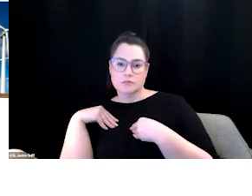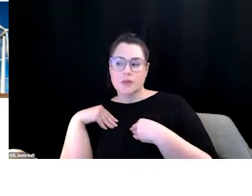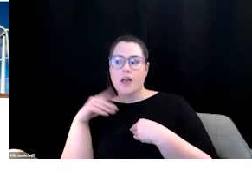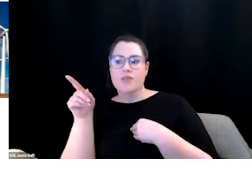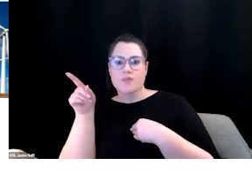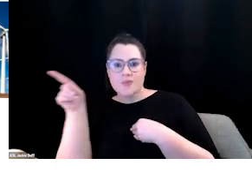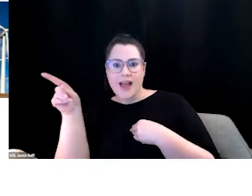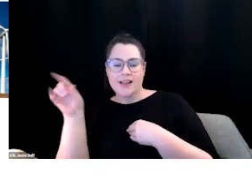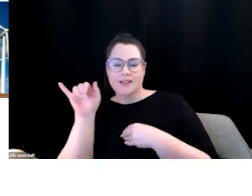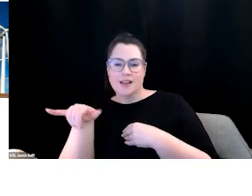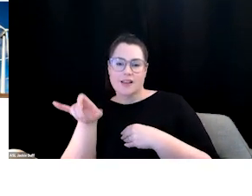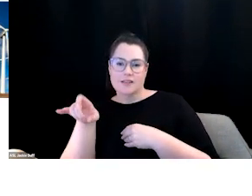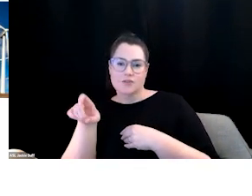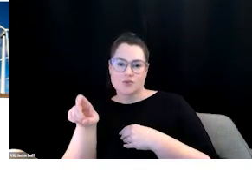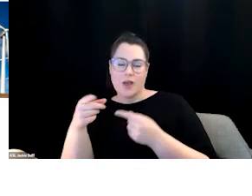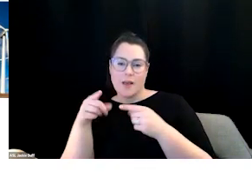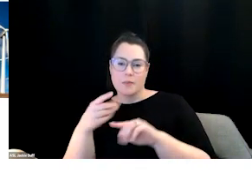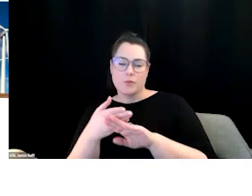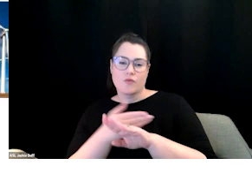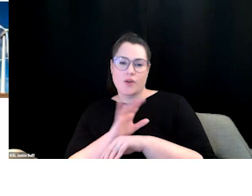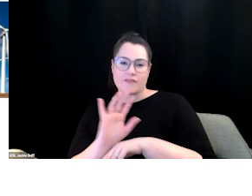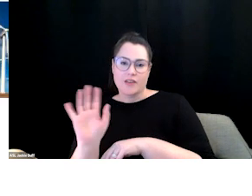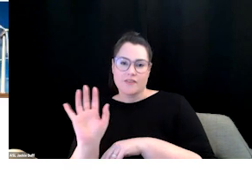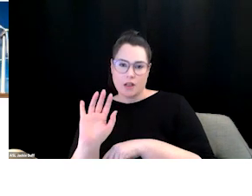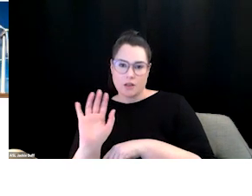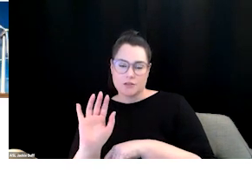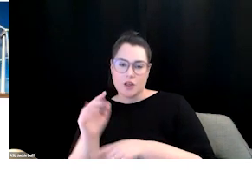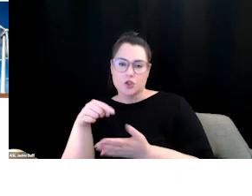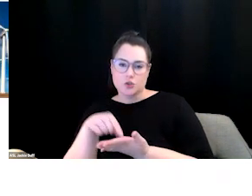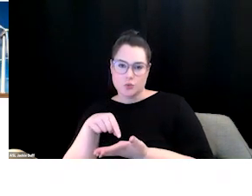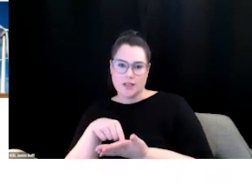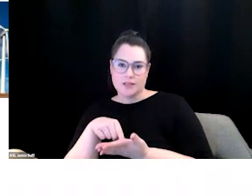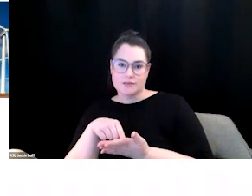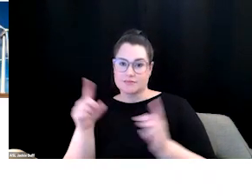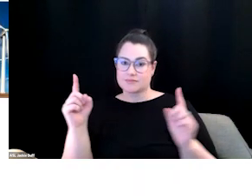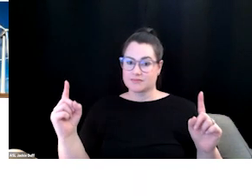So as you can see, there's a lot of steps in between a proposal submitted in Grants.gov and at NSF.